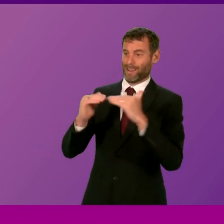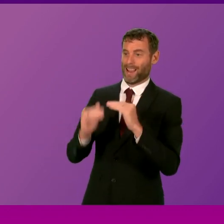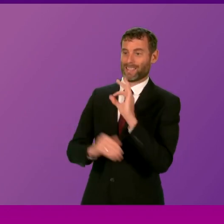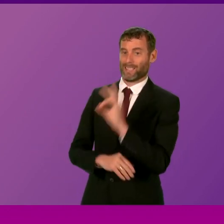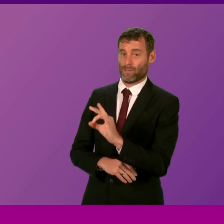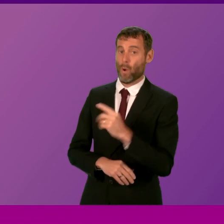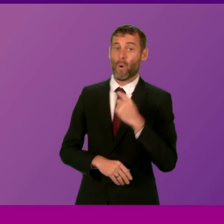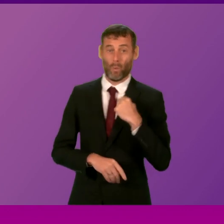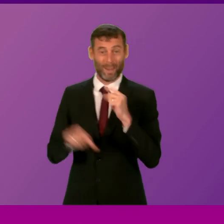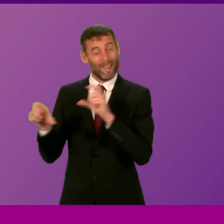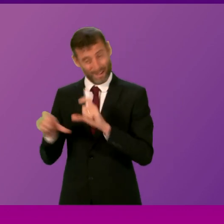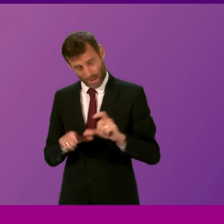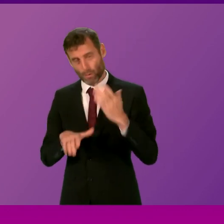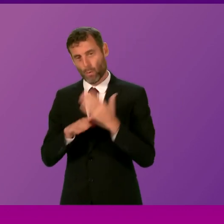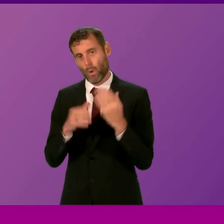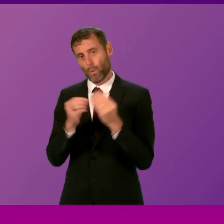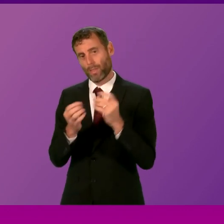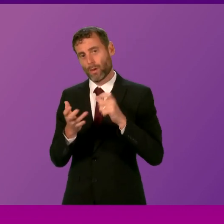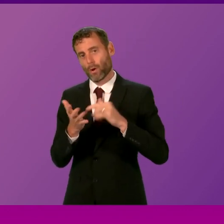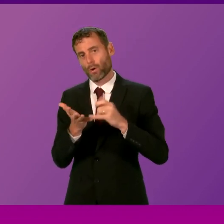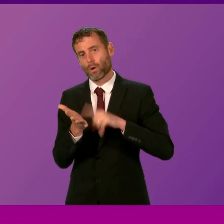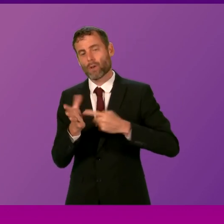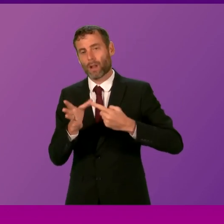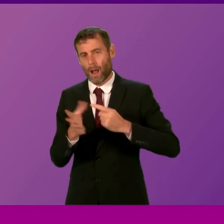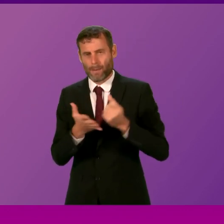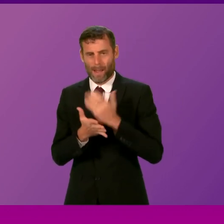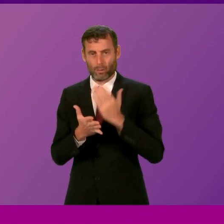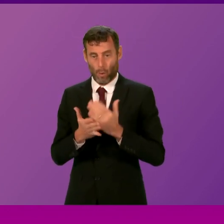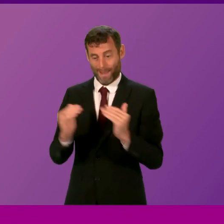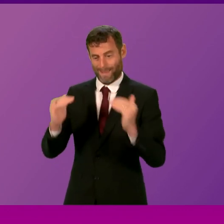between national and local government to agree shared approaches to delivering net zero. We are